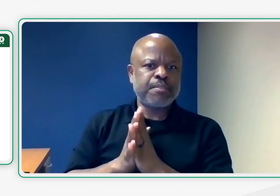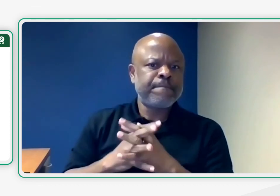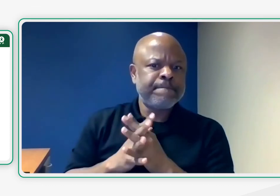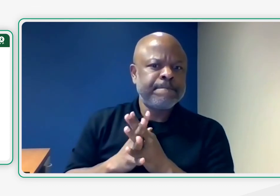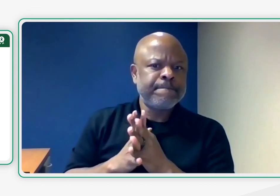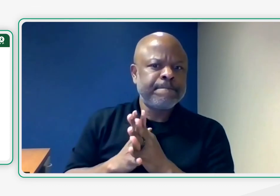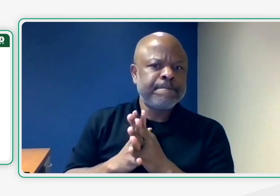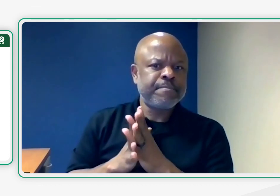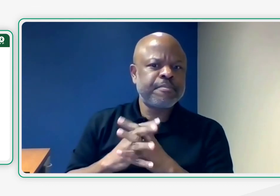Next slide, please.